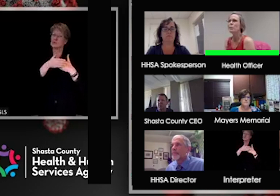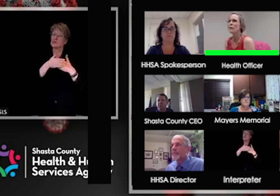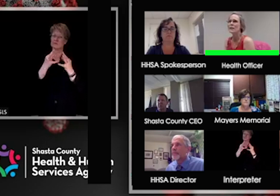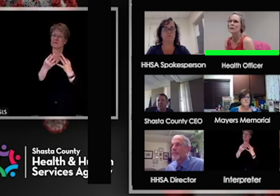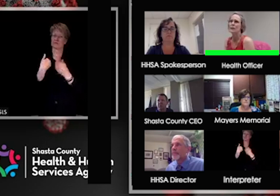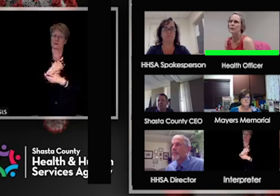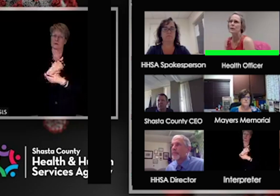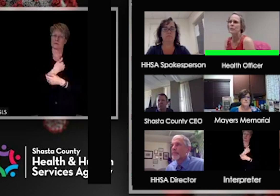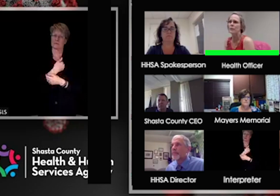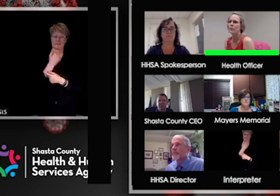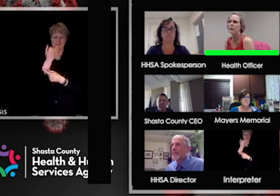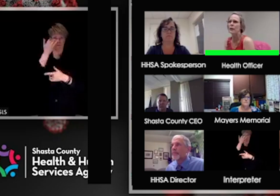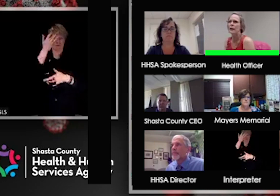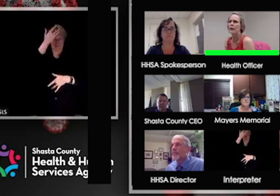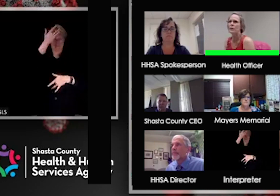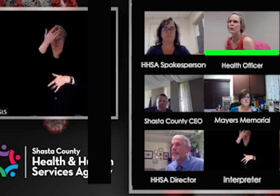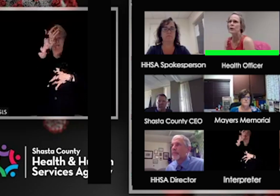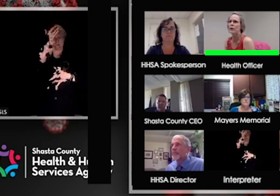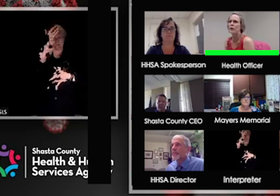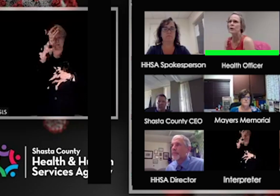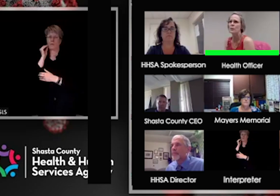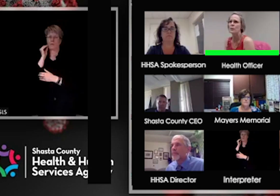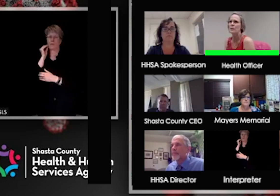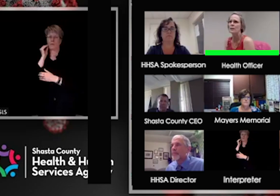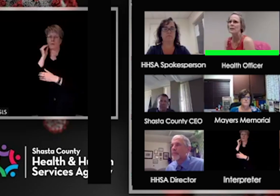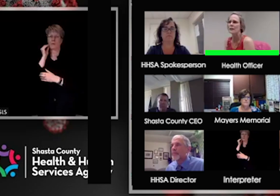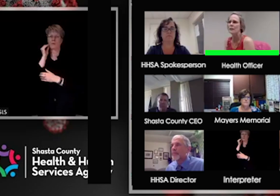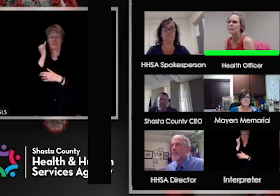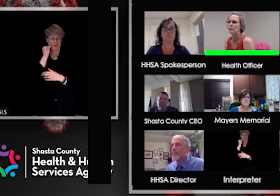If you must help a family member, or what have you, make sure that you’re masking